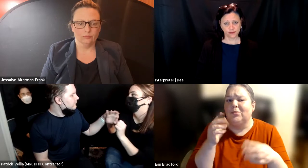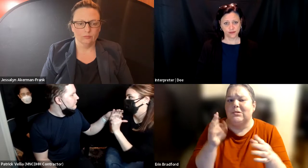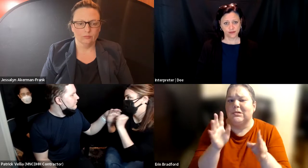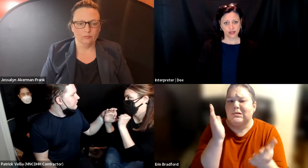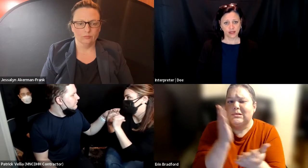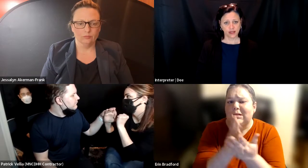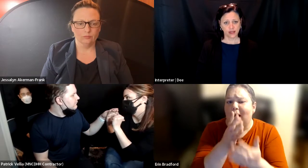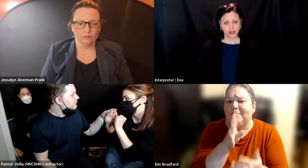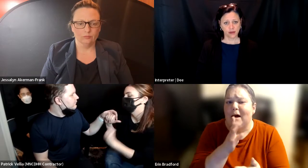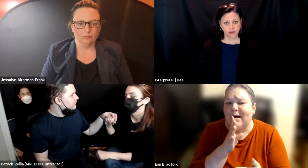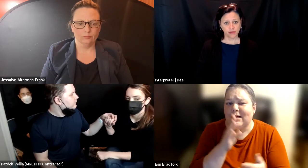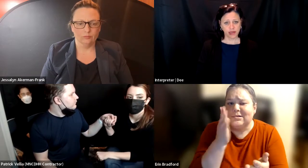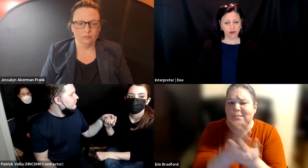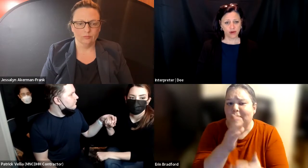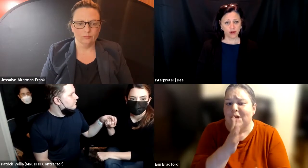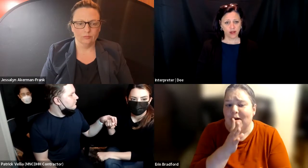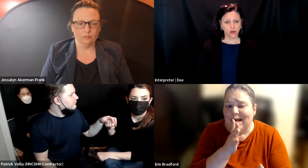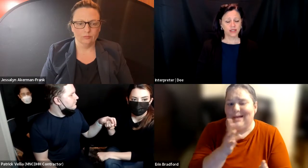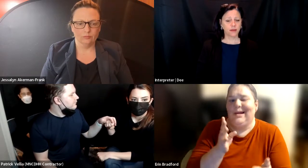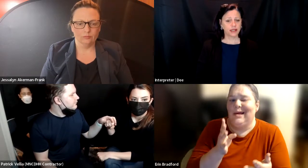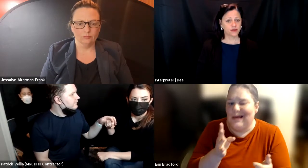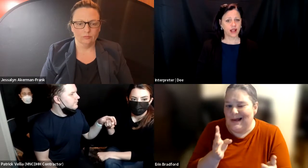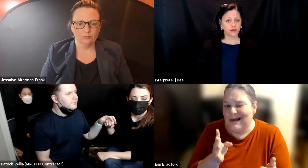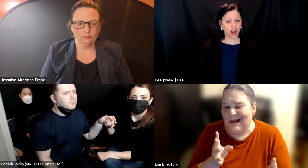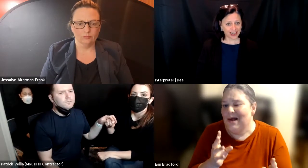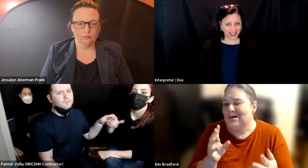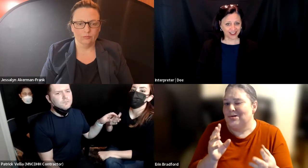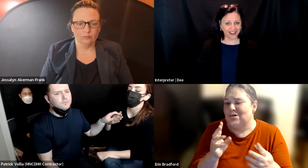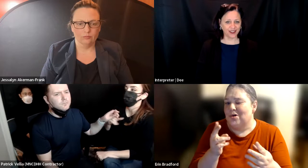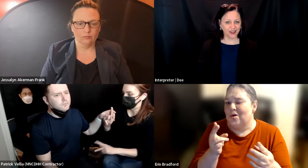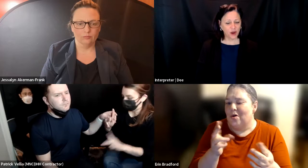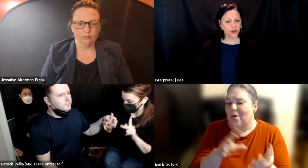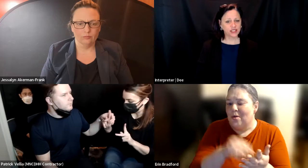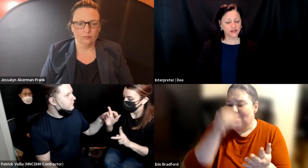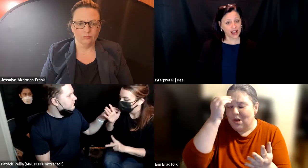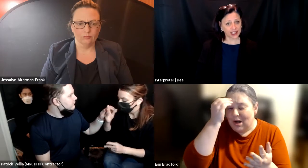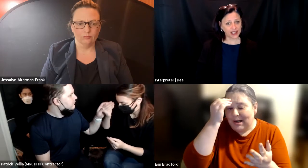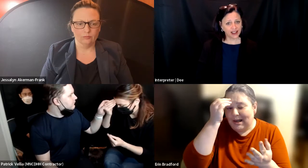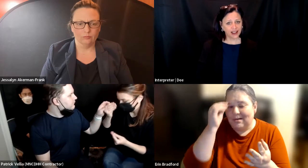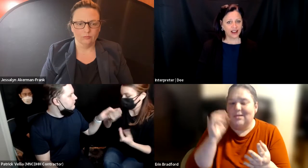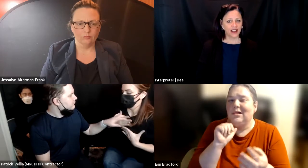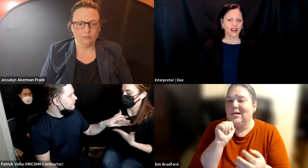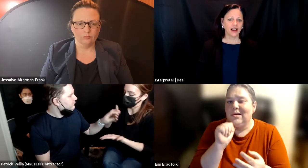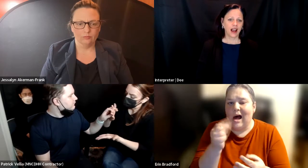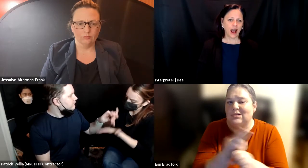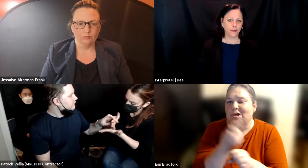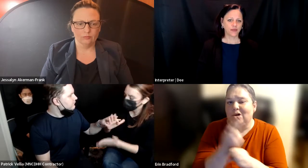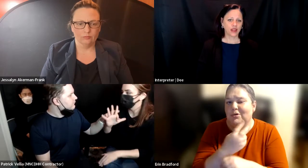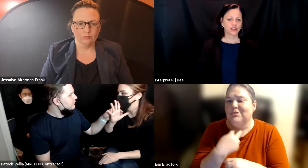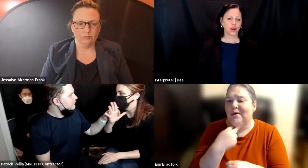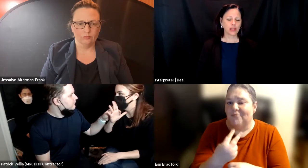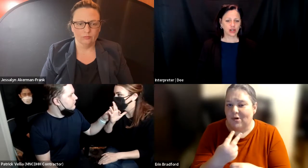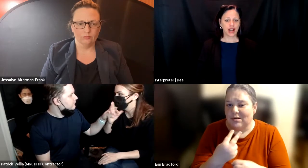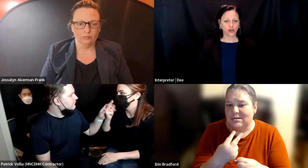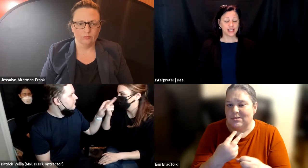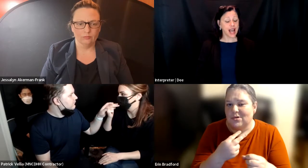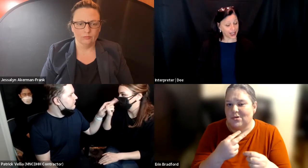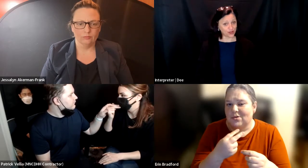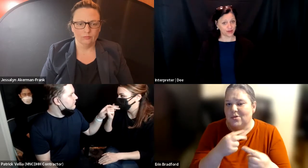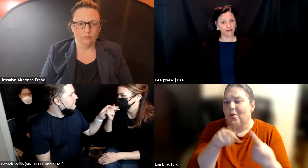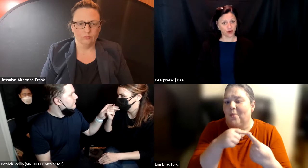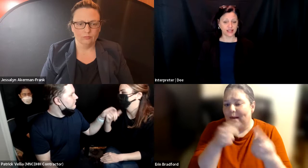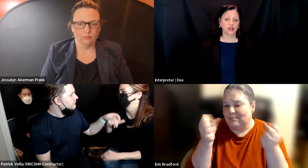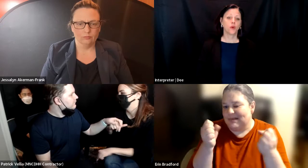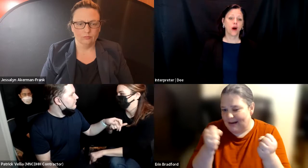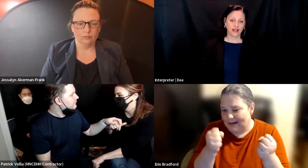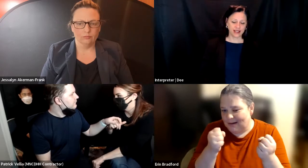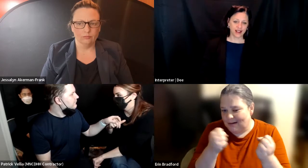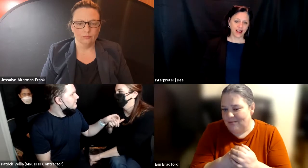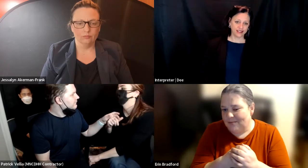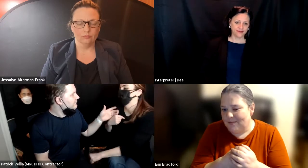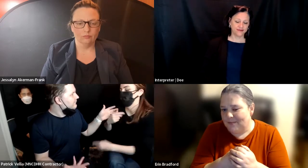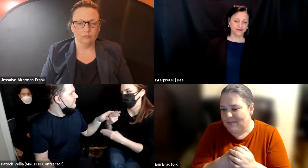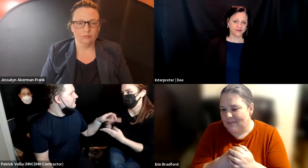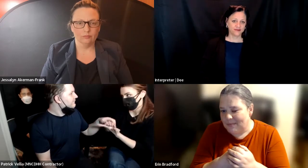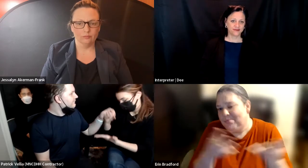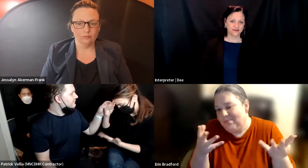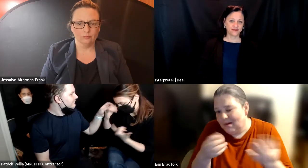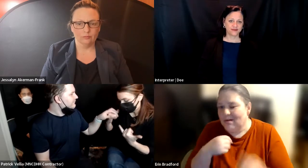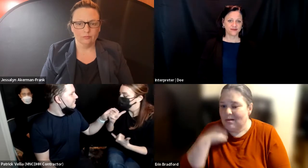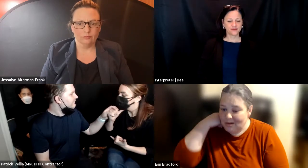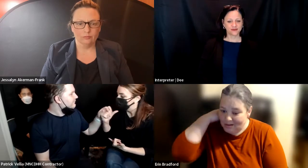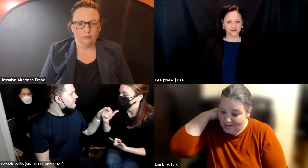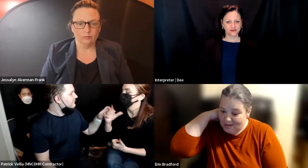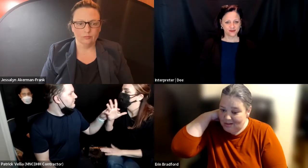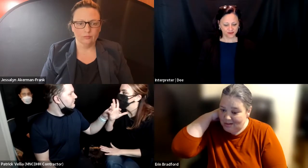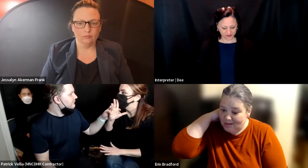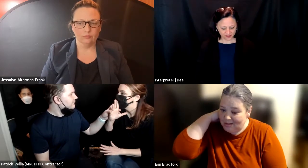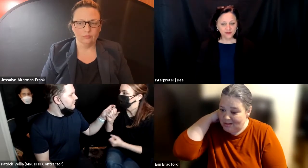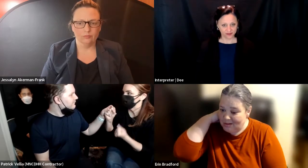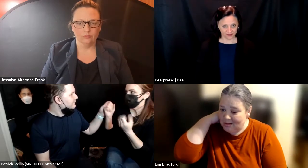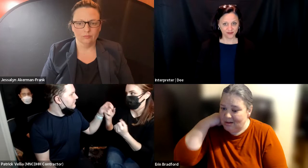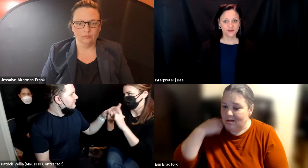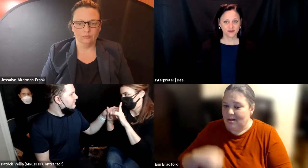In the past, going to maybe a Deaf event, I would use my voice and sign at the same time.